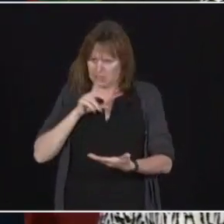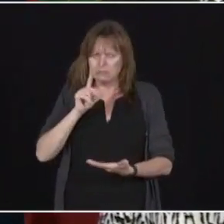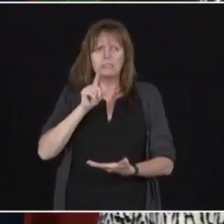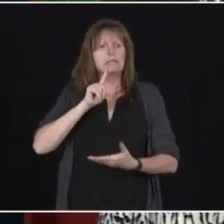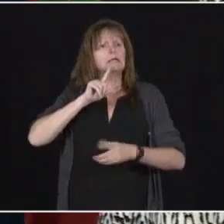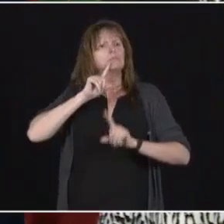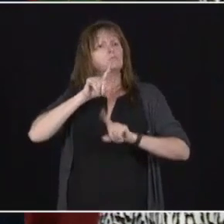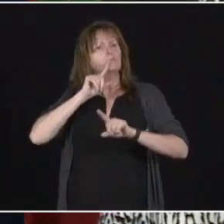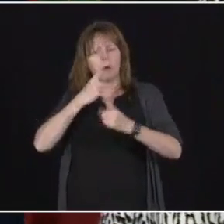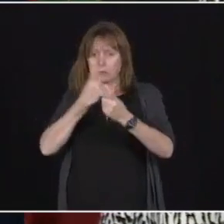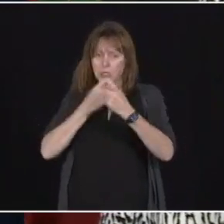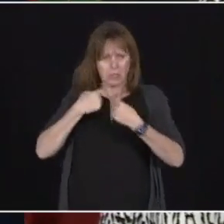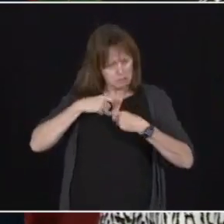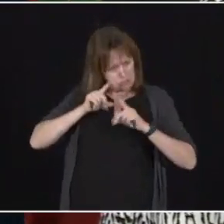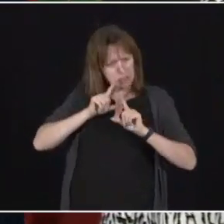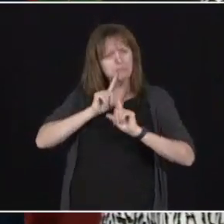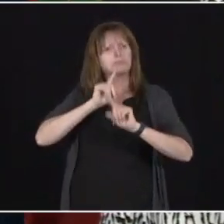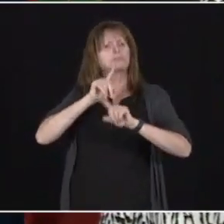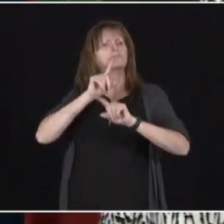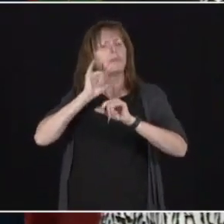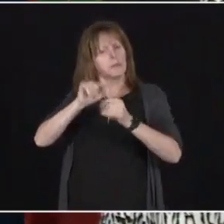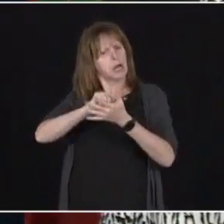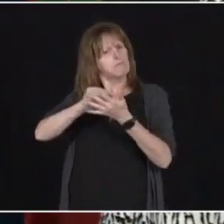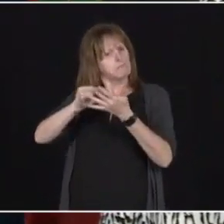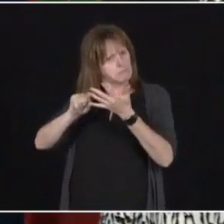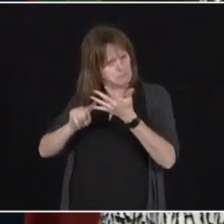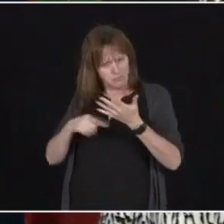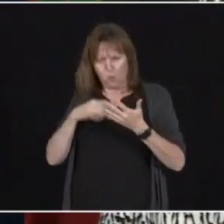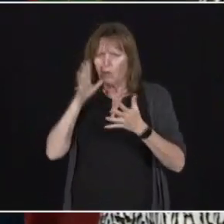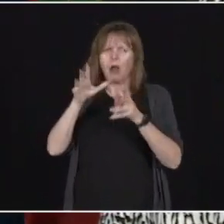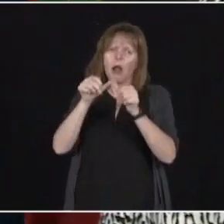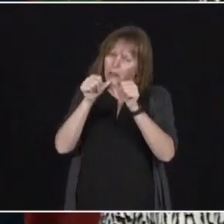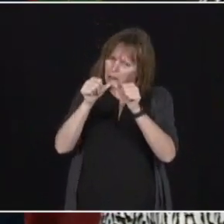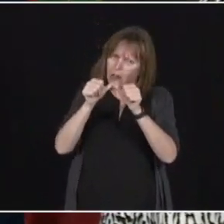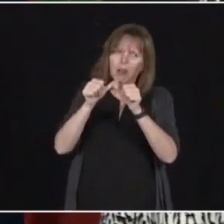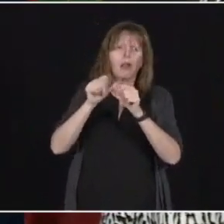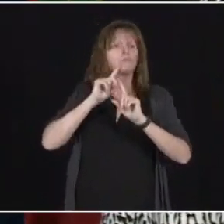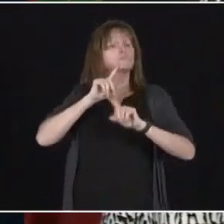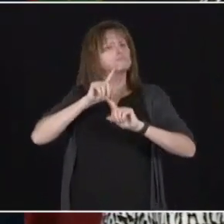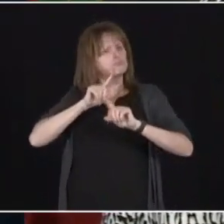I did answer a couple of questions in the legislature, and I will continue to answer questions.